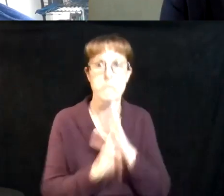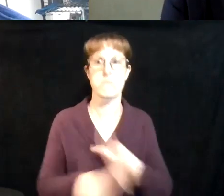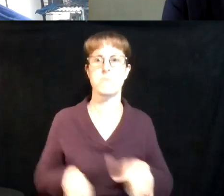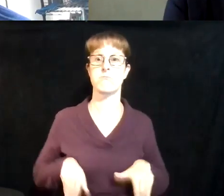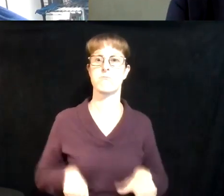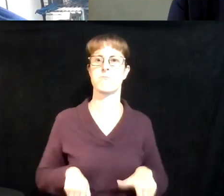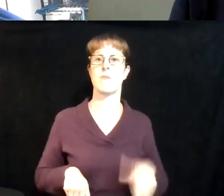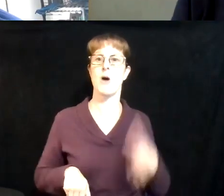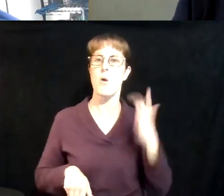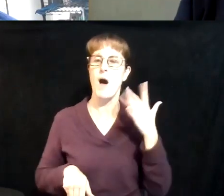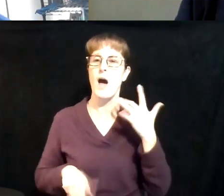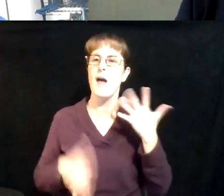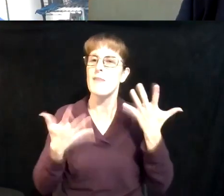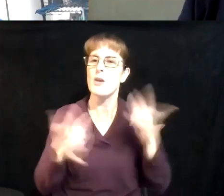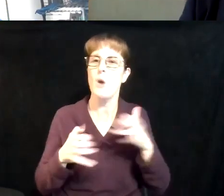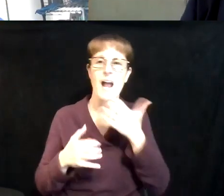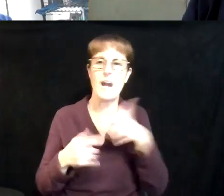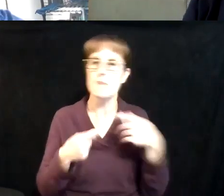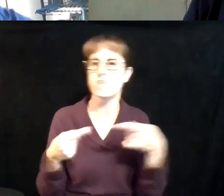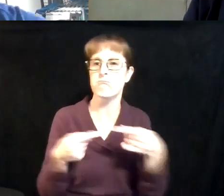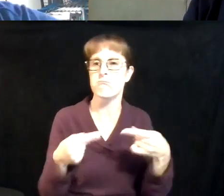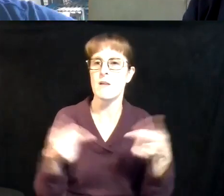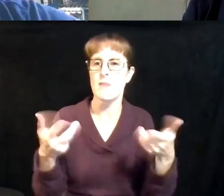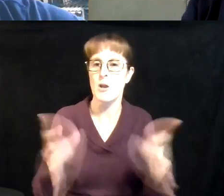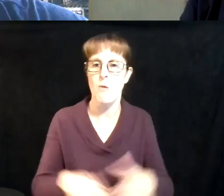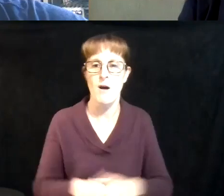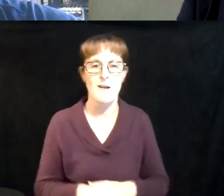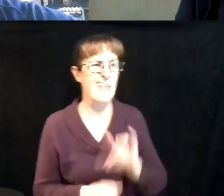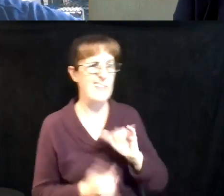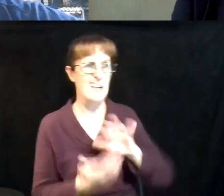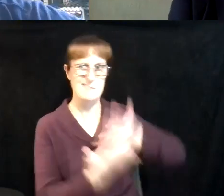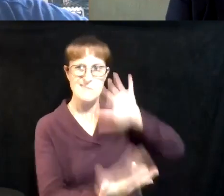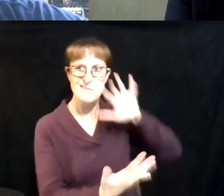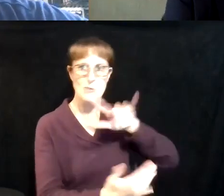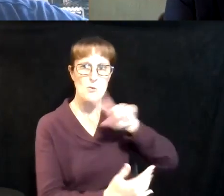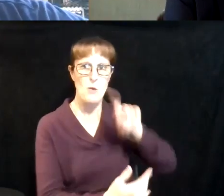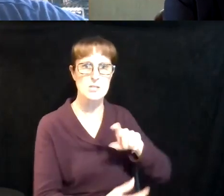Existential question number two . We're throwing you